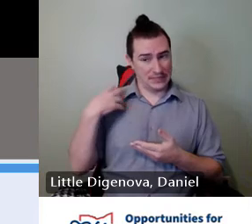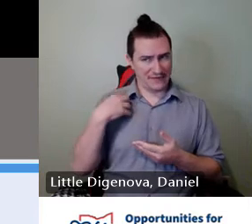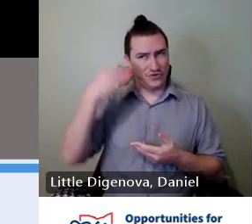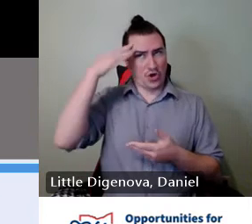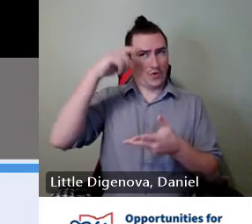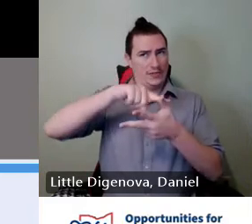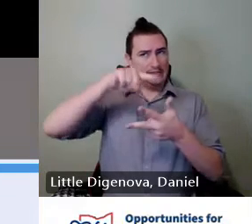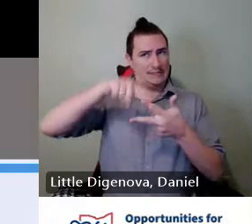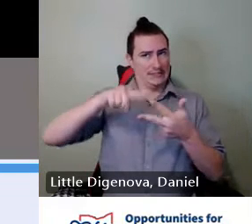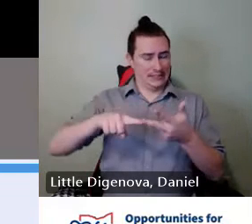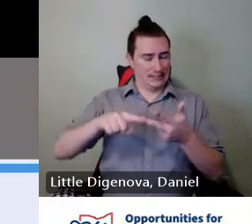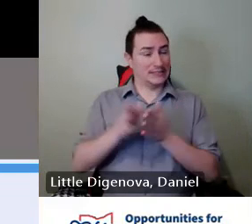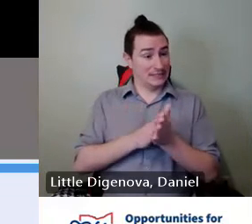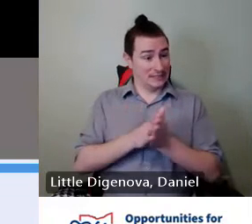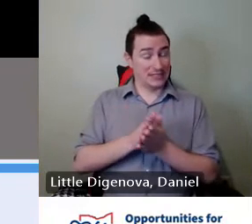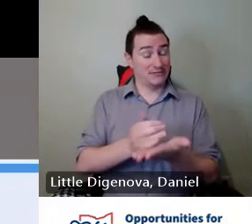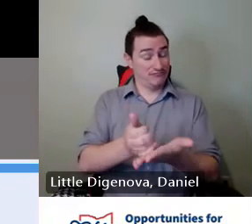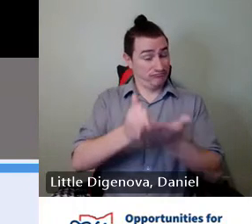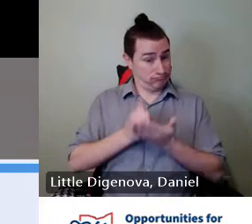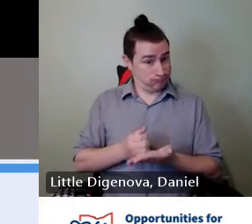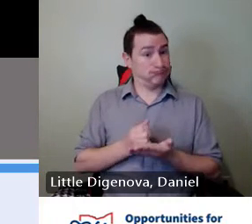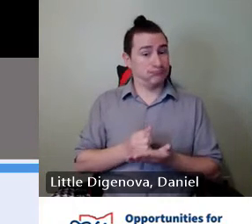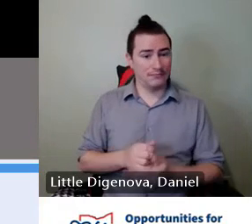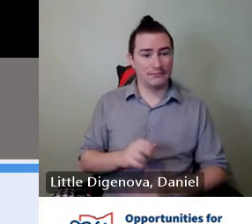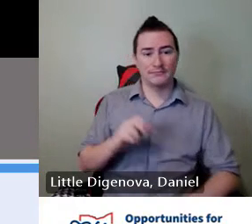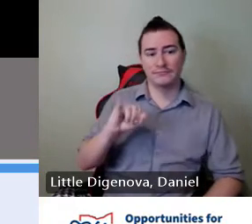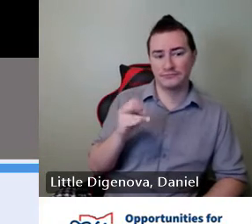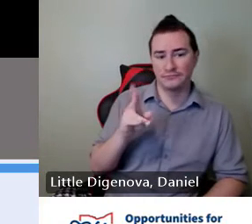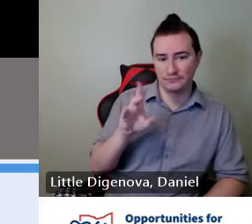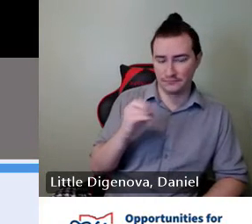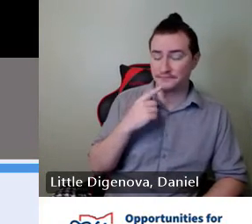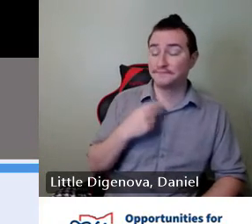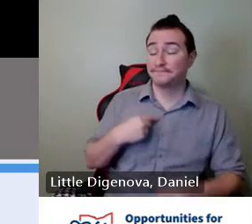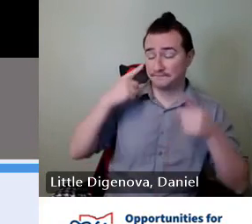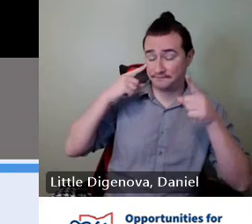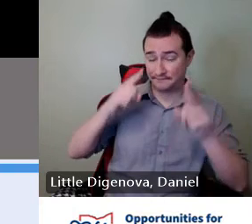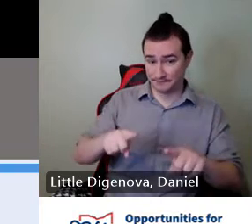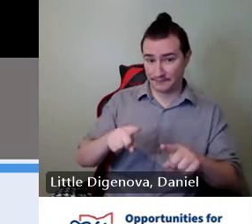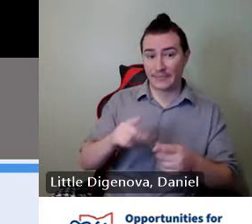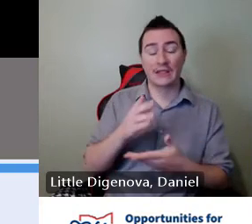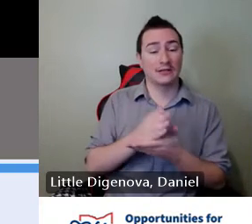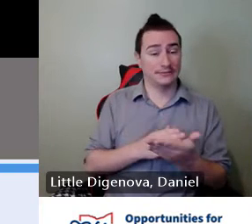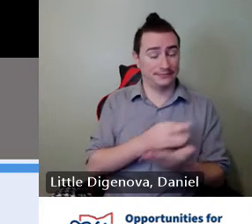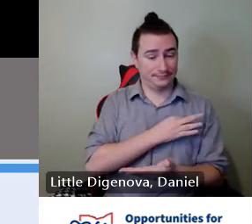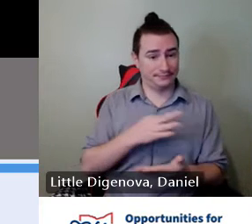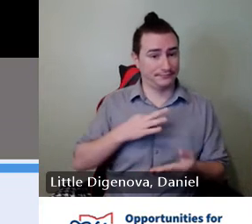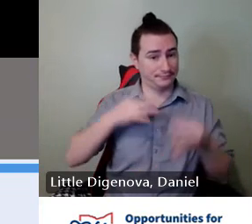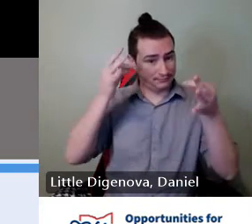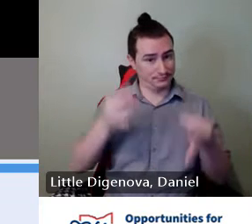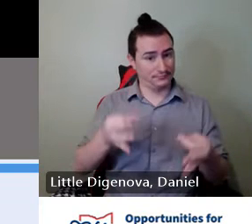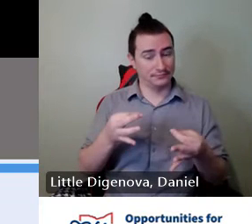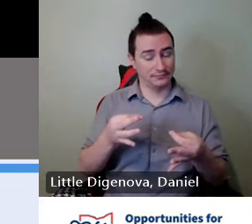Julie: I agree. Some employers choose to allocate the funds obtained through these incentives toward their accommodation budgets and